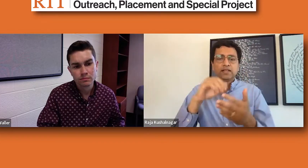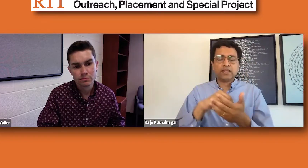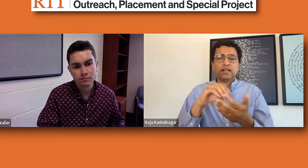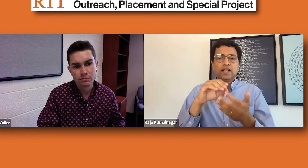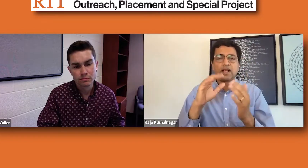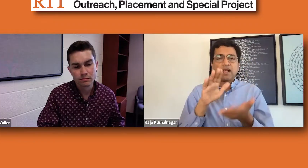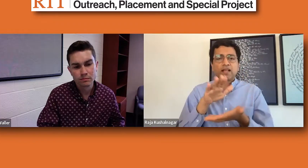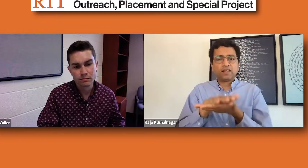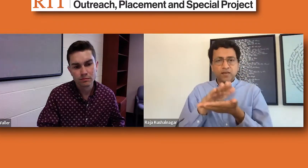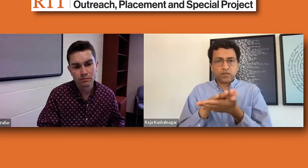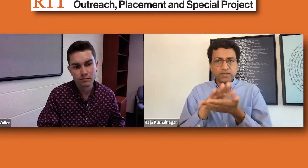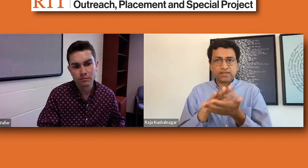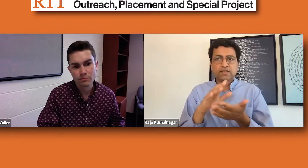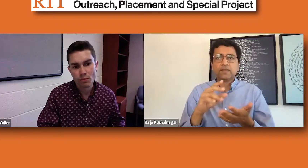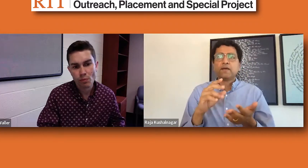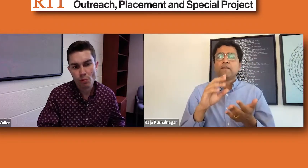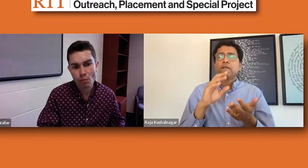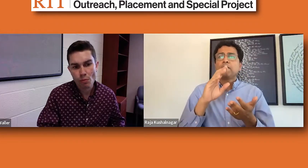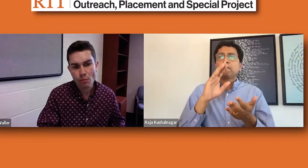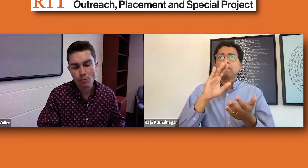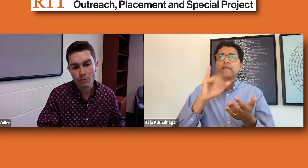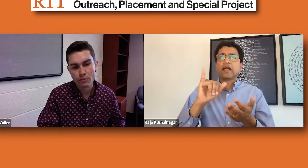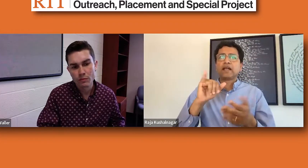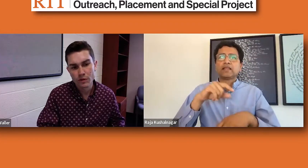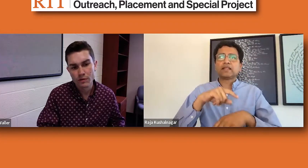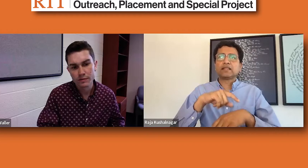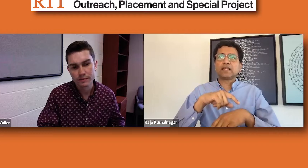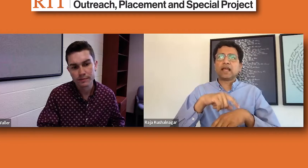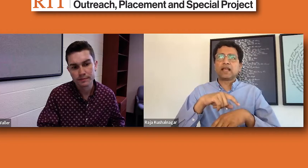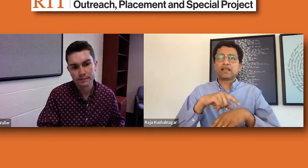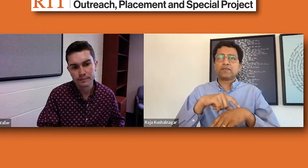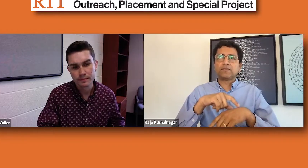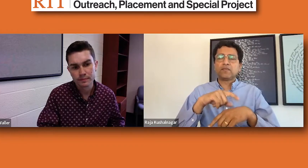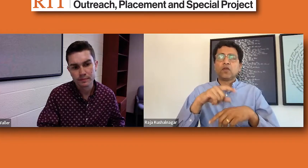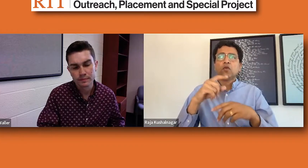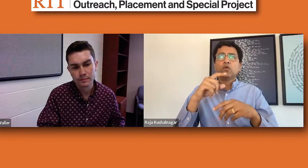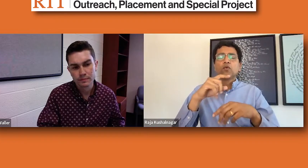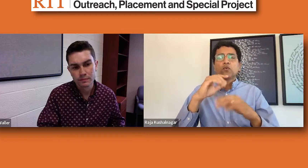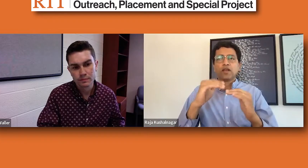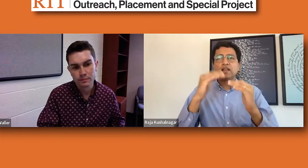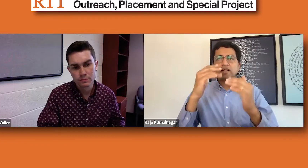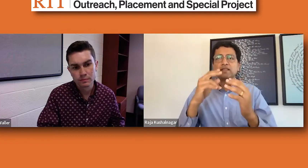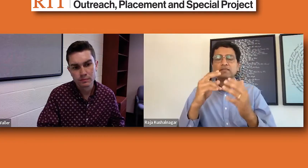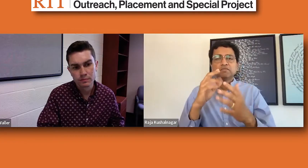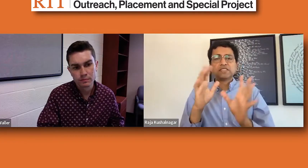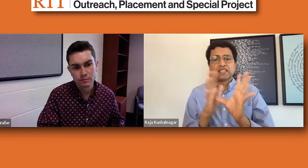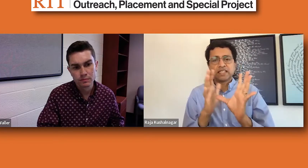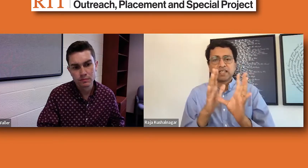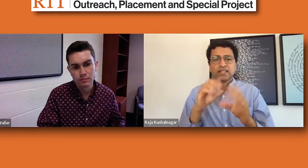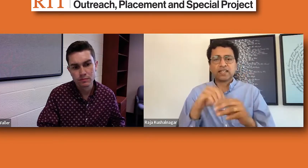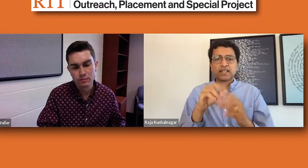especially as you move up the academic ladder. And so by the time